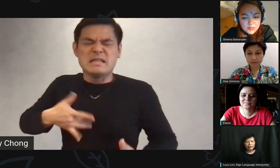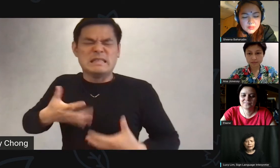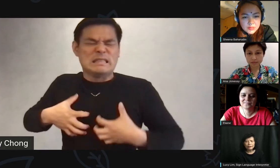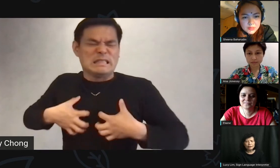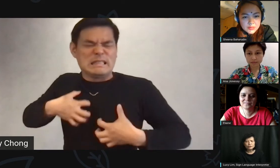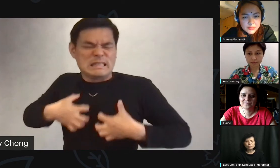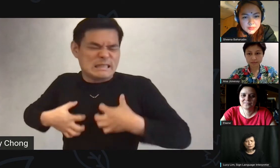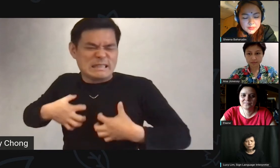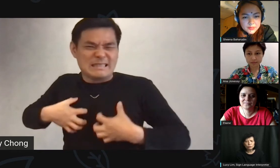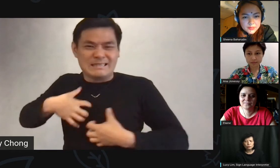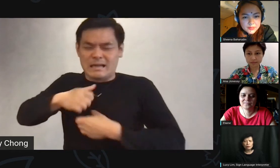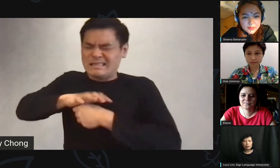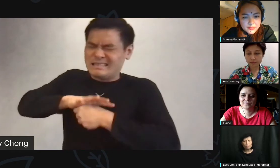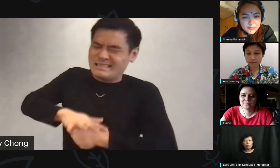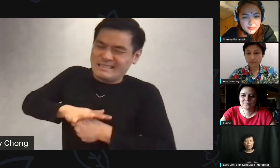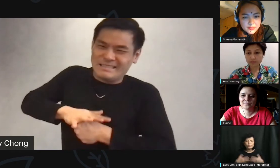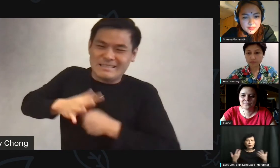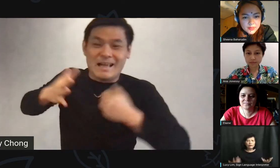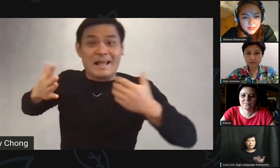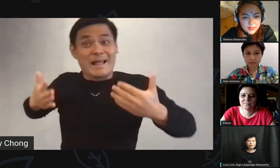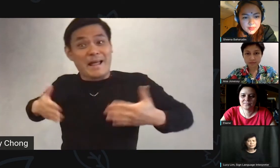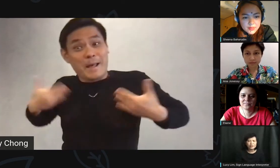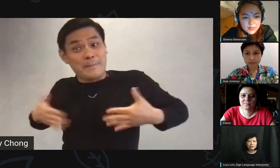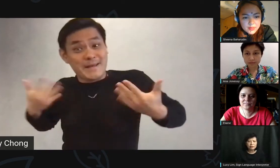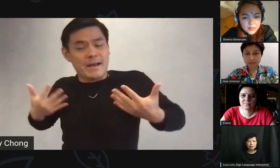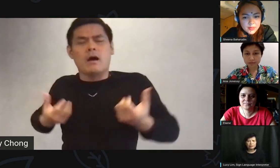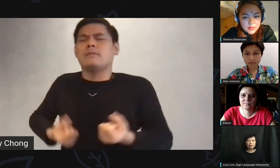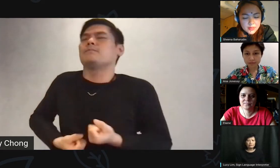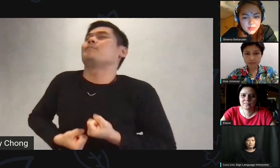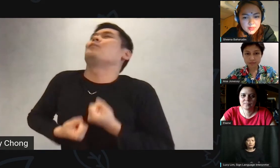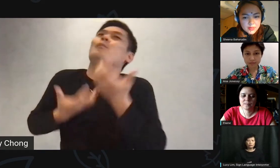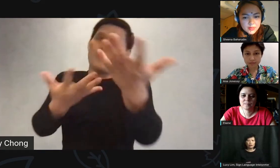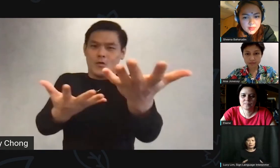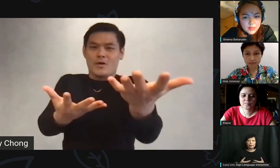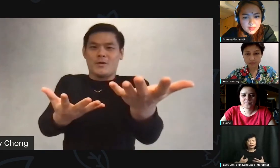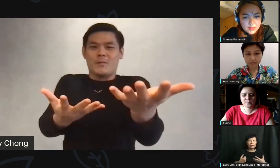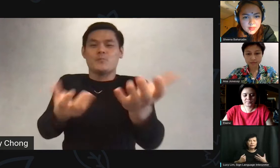And I guess through the one way of expressing it if you are like having